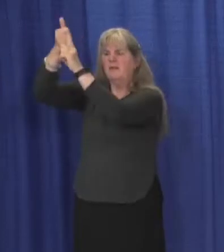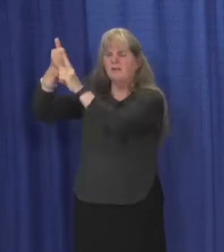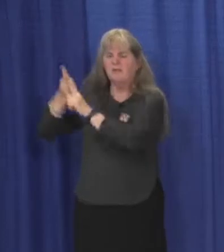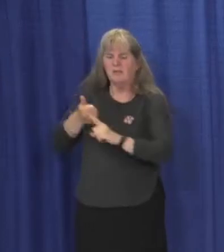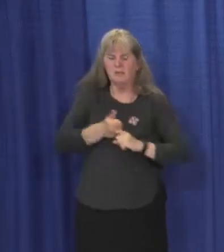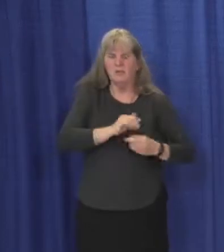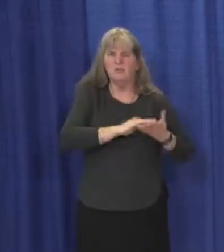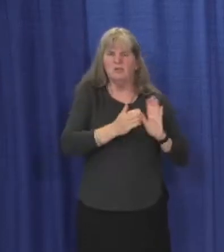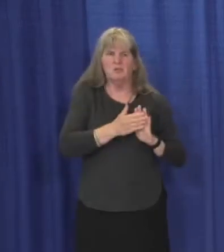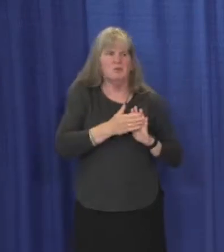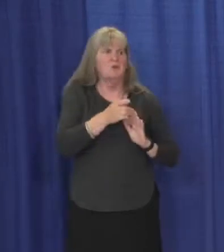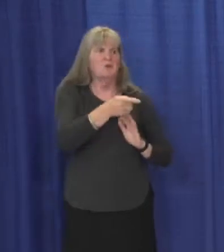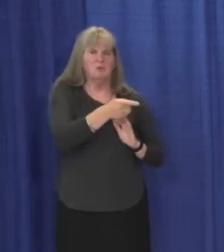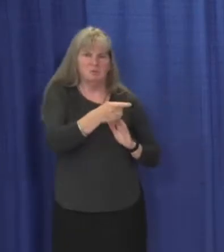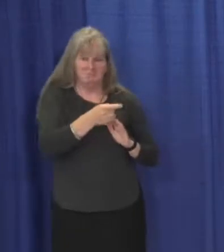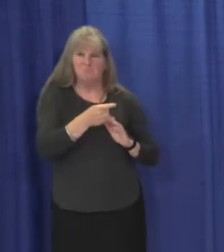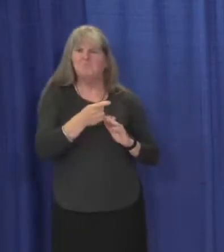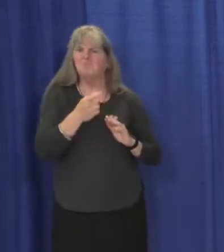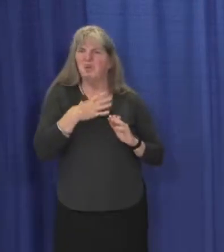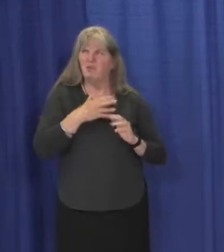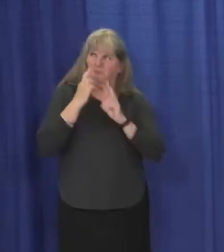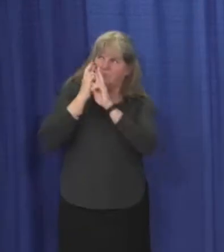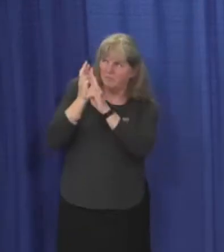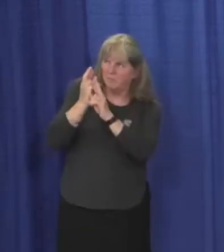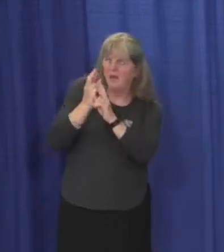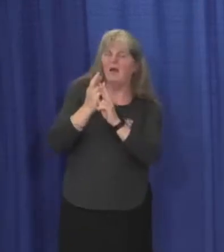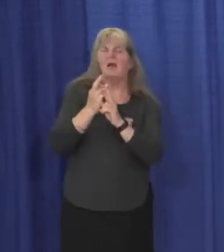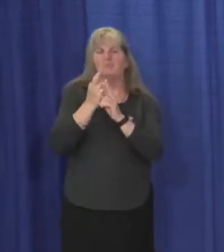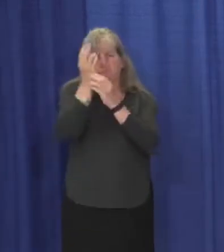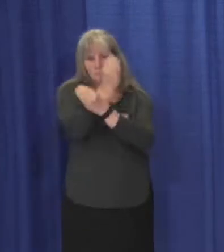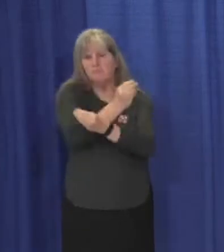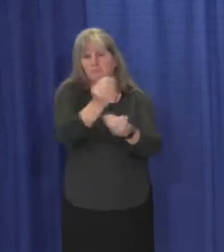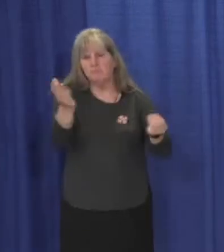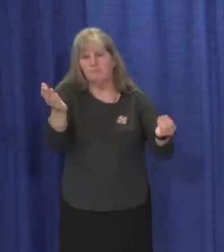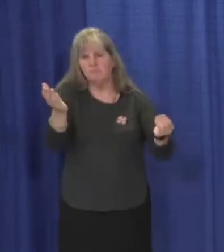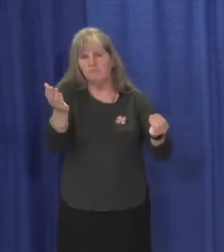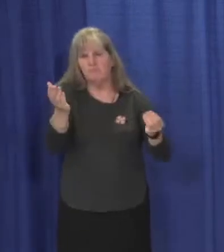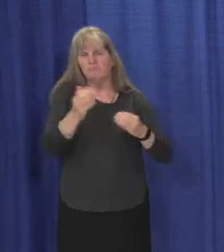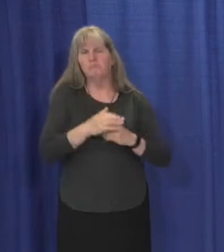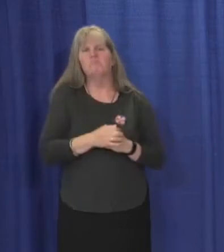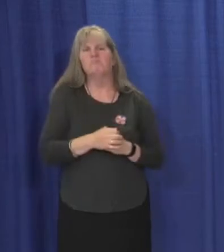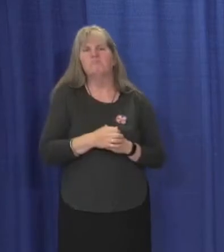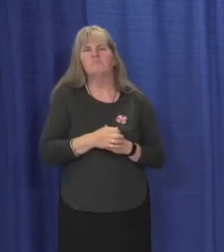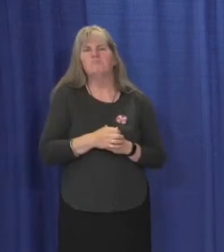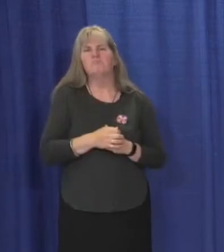so because COVID is widespread we have changed our usual practice for communicating